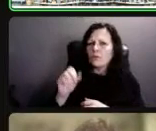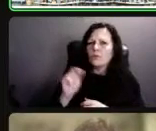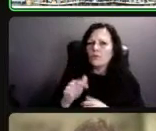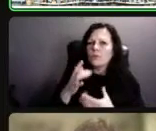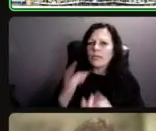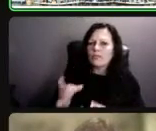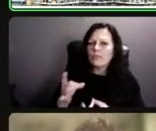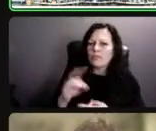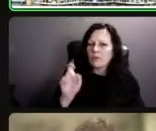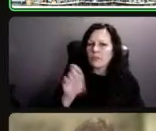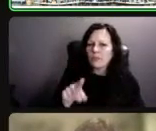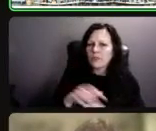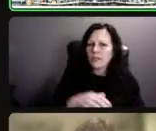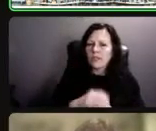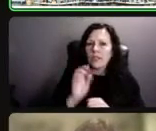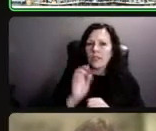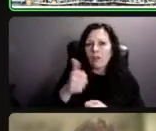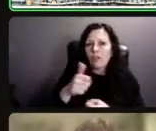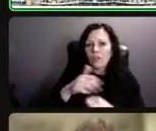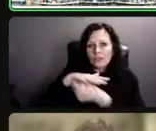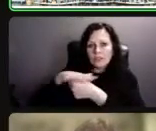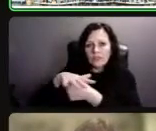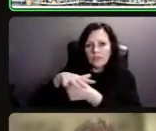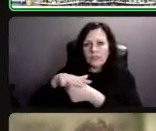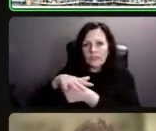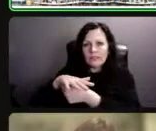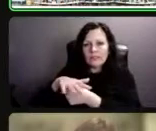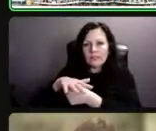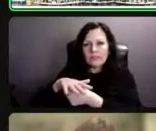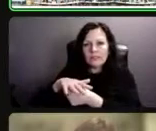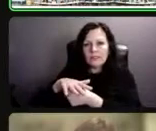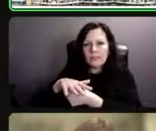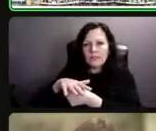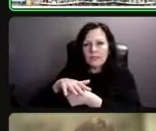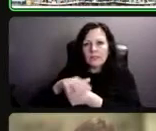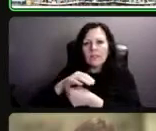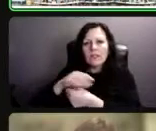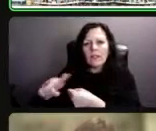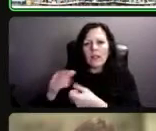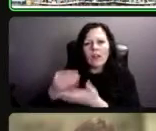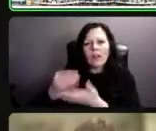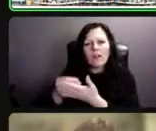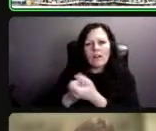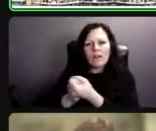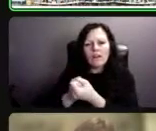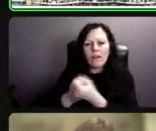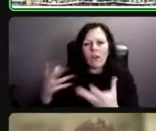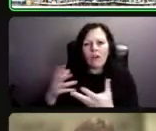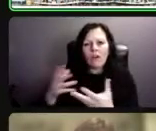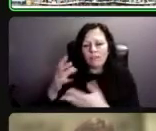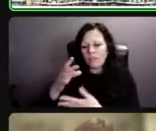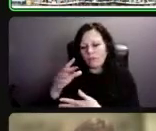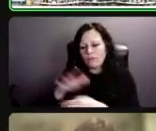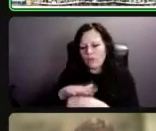RIGHT. SO. SO THIS ISN INTERESTING